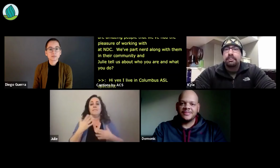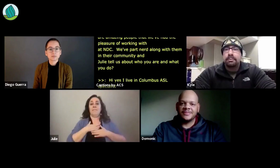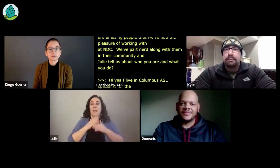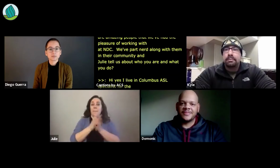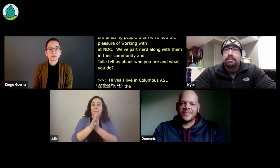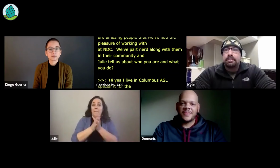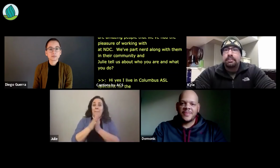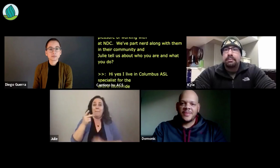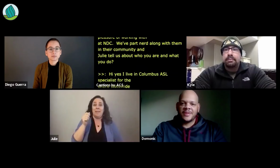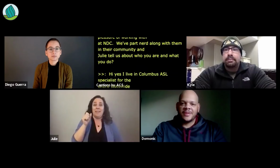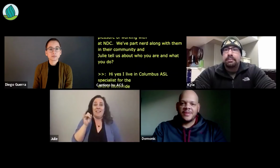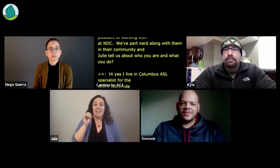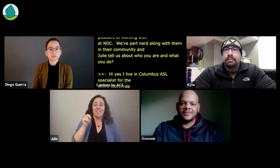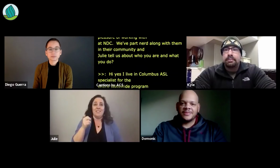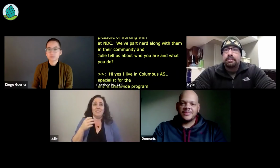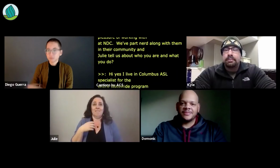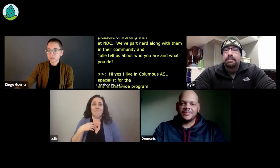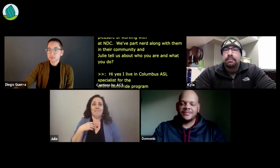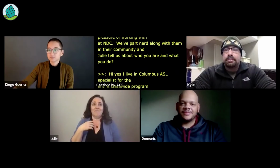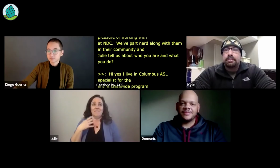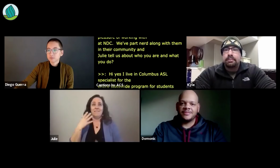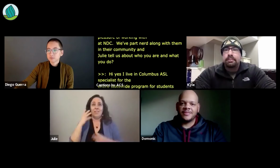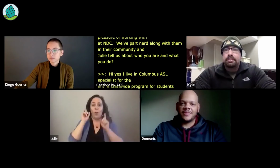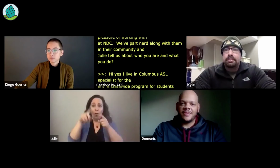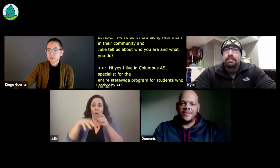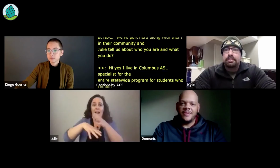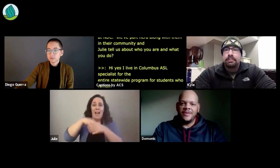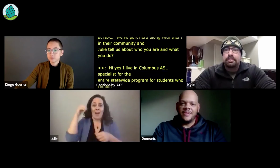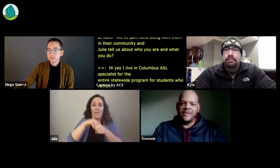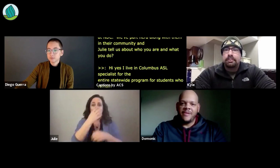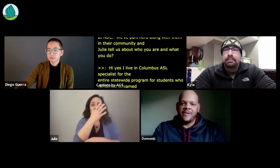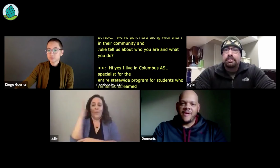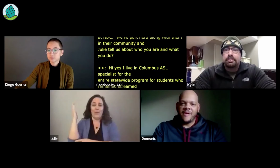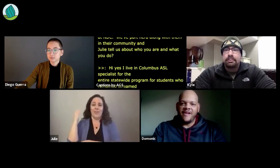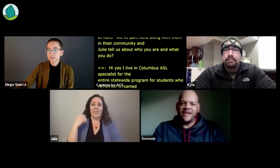My passion is to go out into the woods,